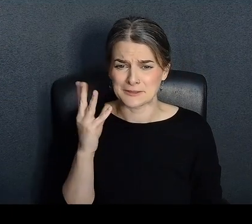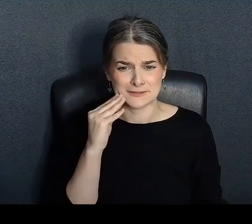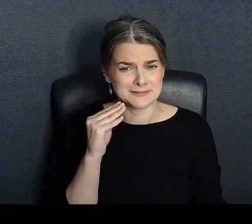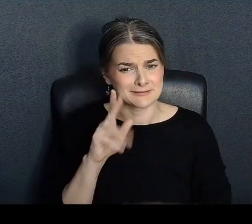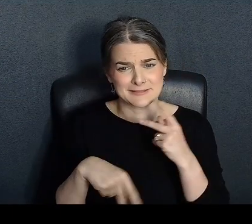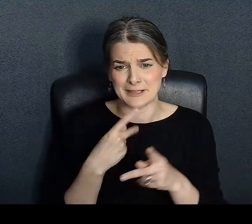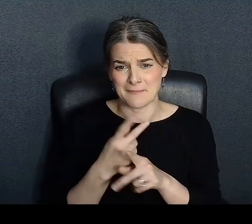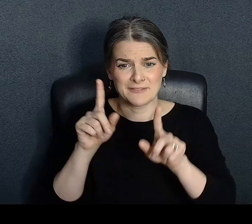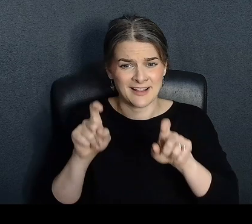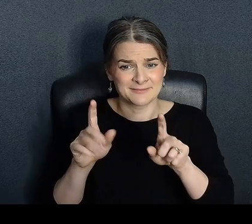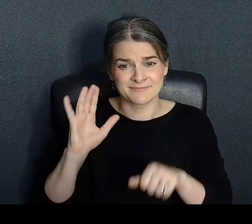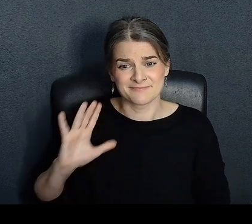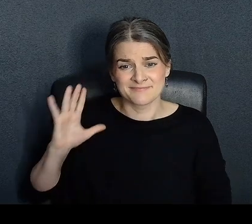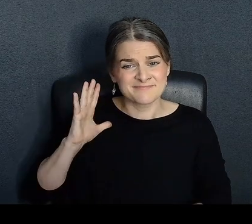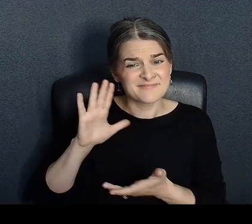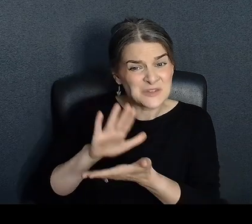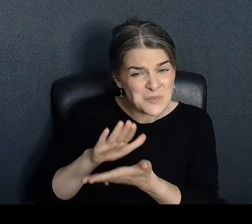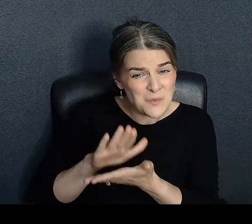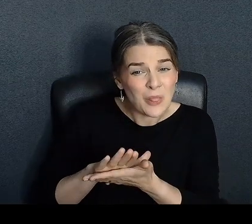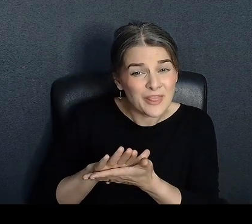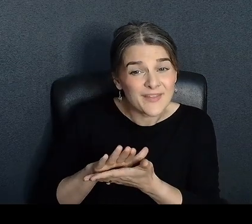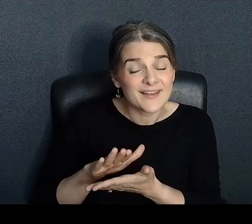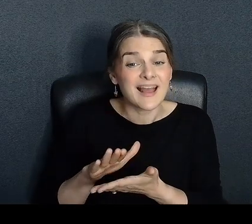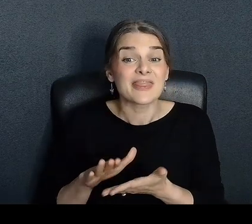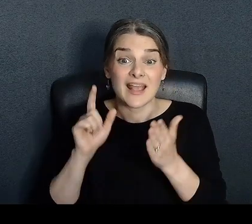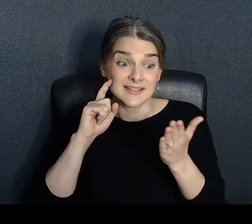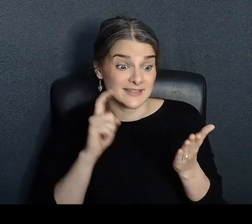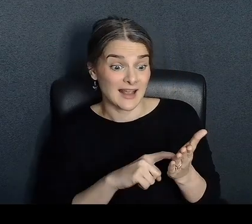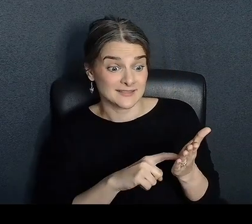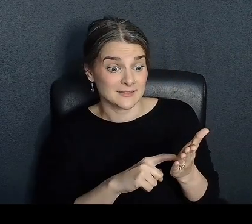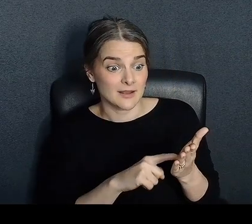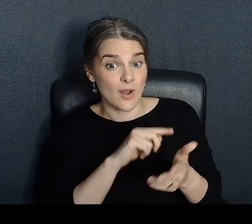and they can also detect what type of hearing loss you have.